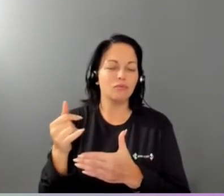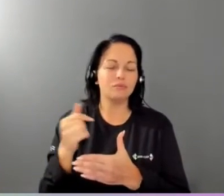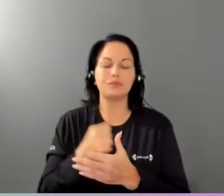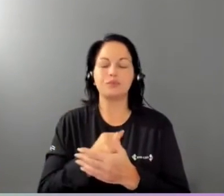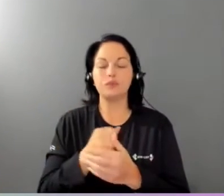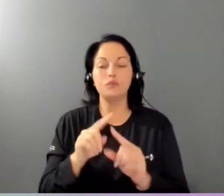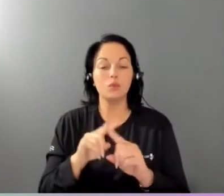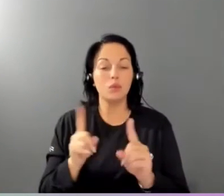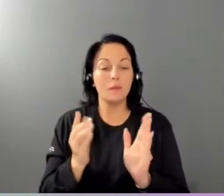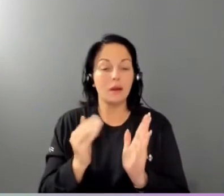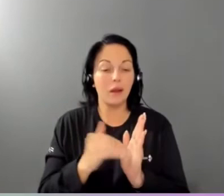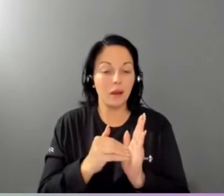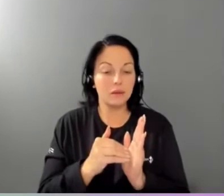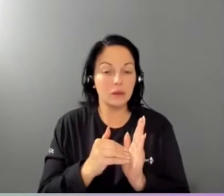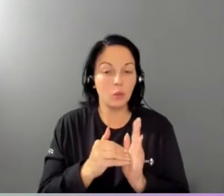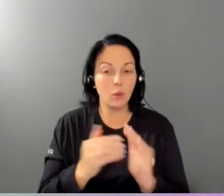within the one and two range, currently. This is sort of